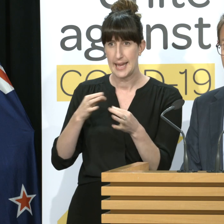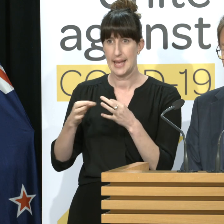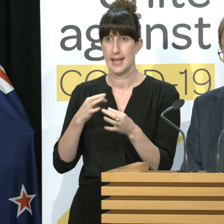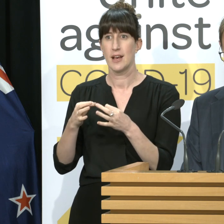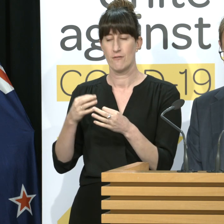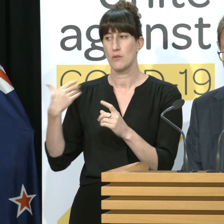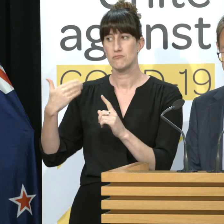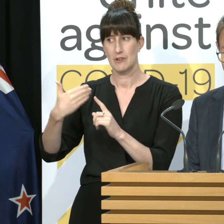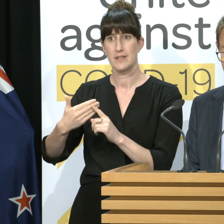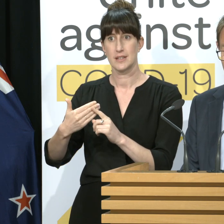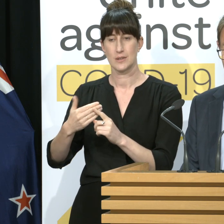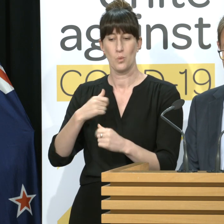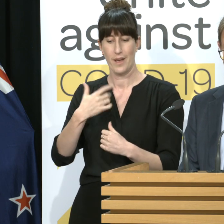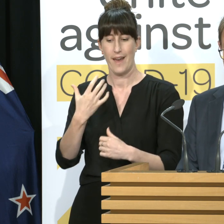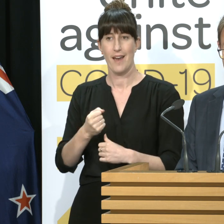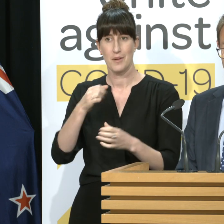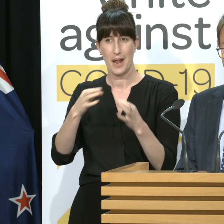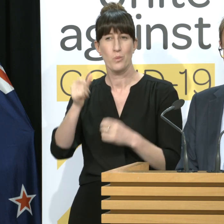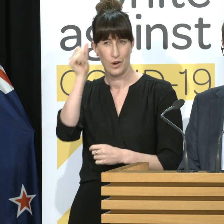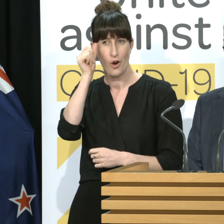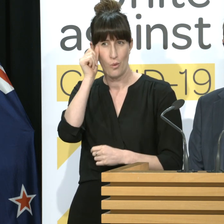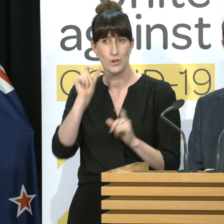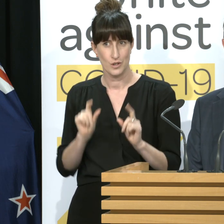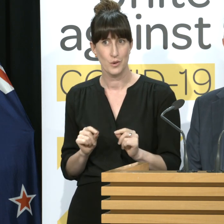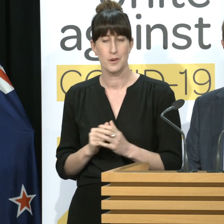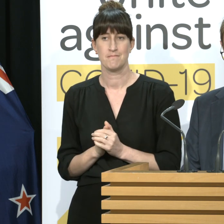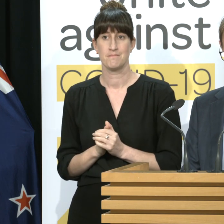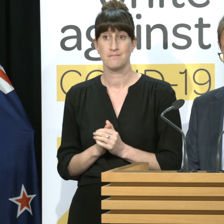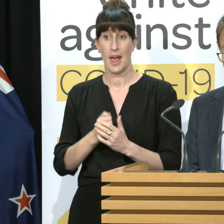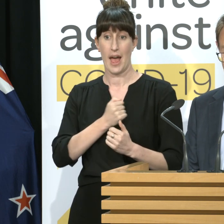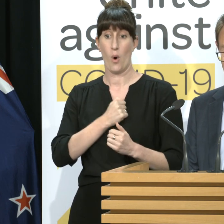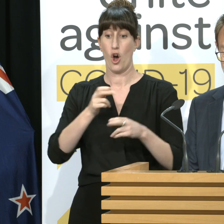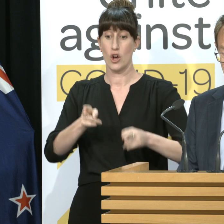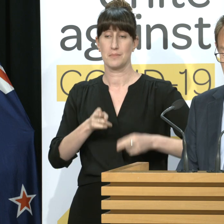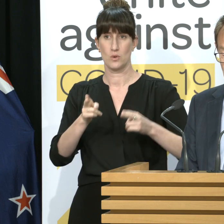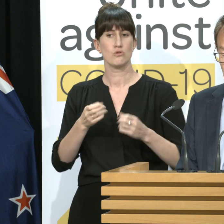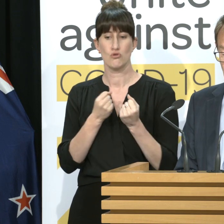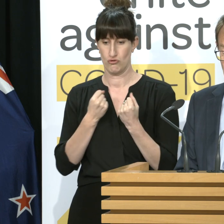We do know what to do. Our DHB is all have summer preparedness plans in place.